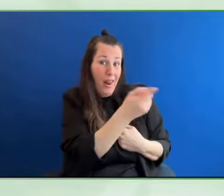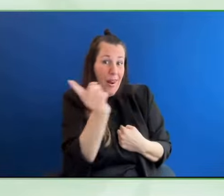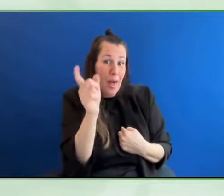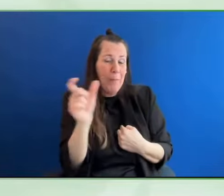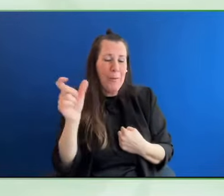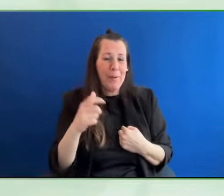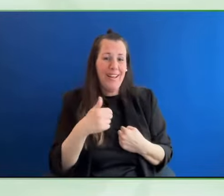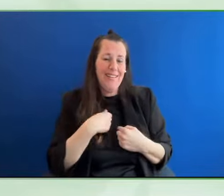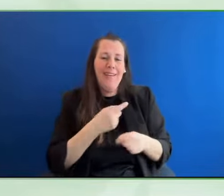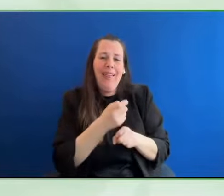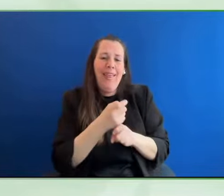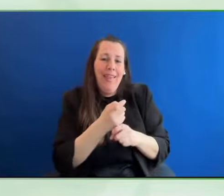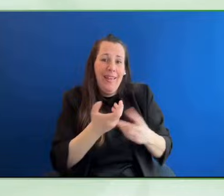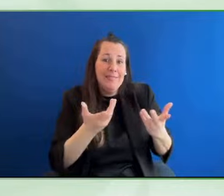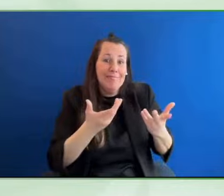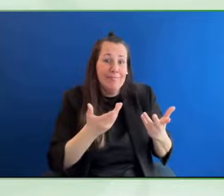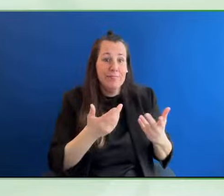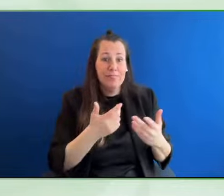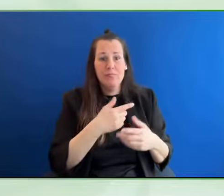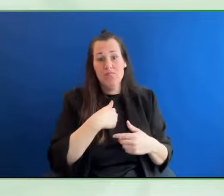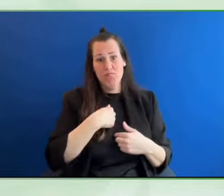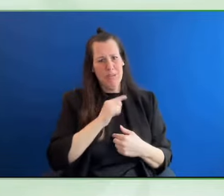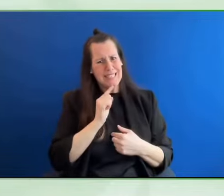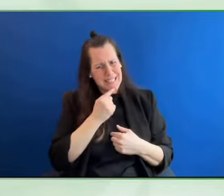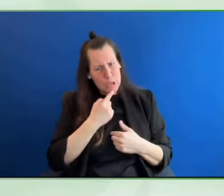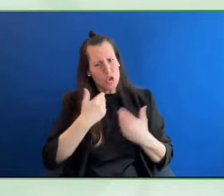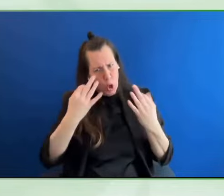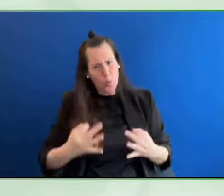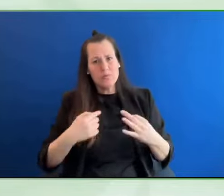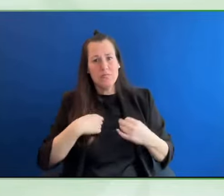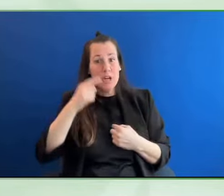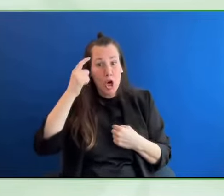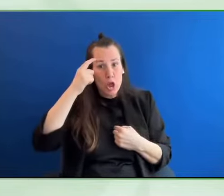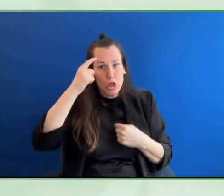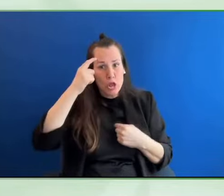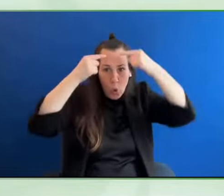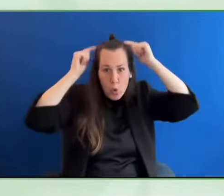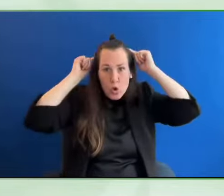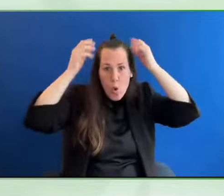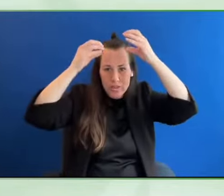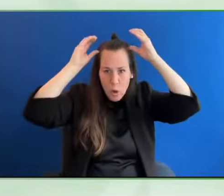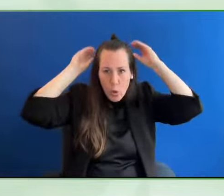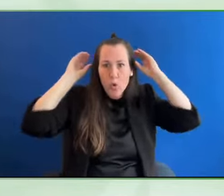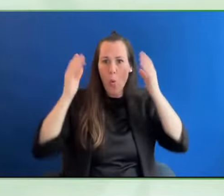Even if you come very far to where you are, tomorrow you might not have the answers and that is OK.